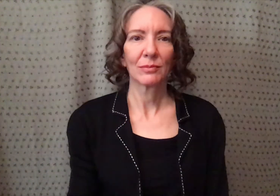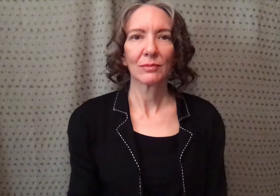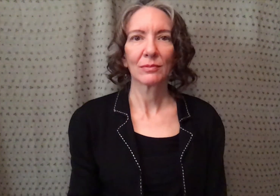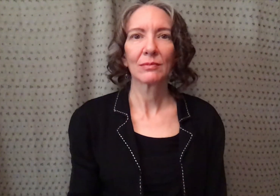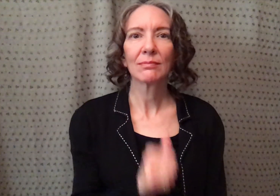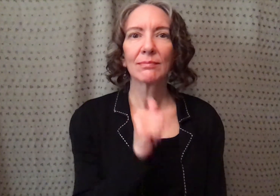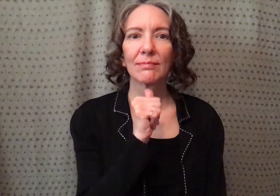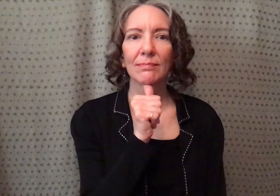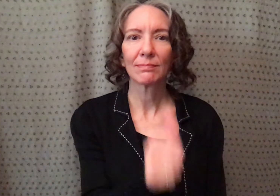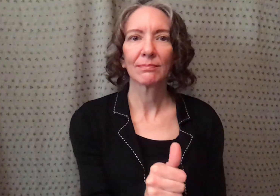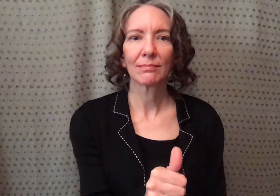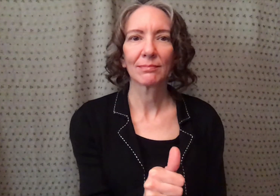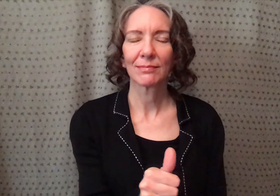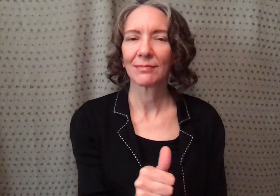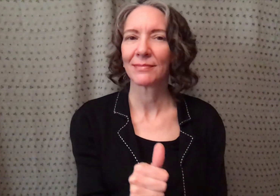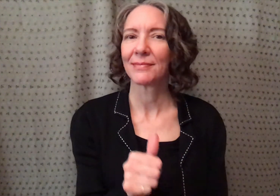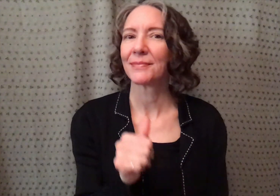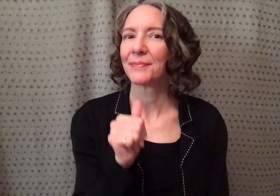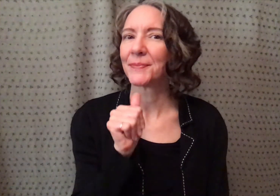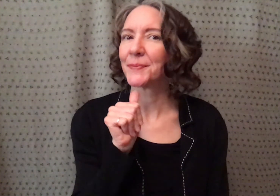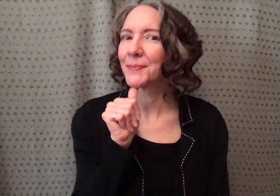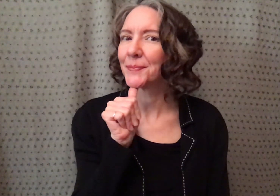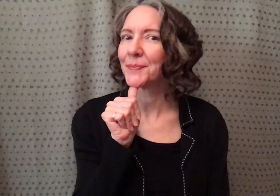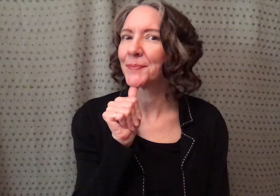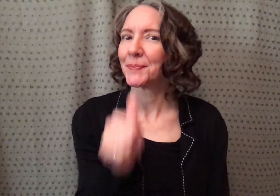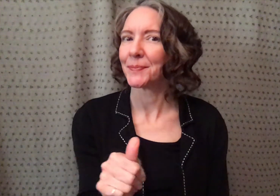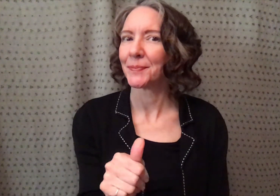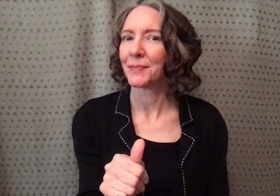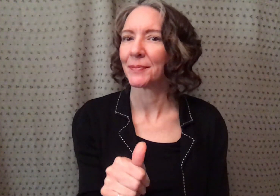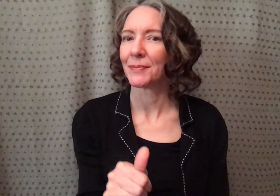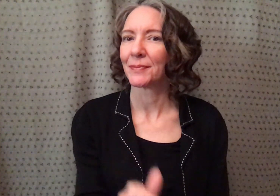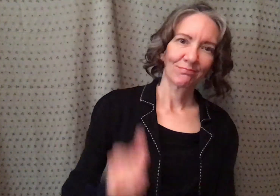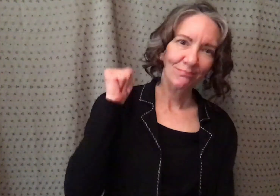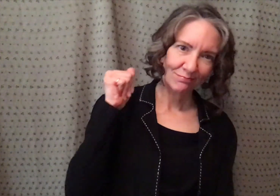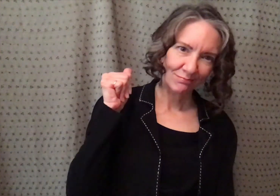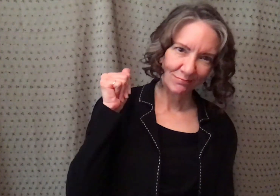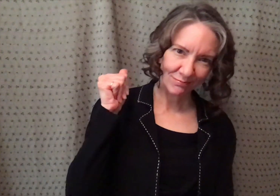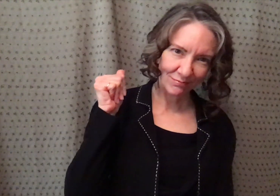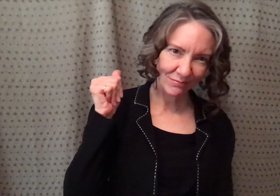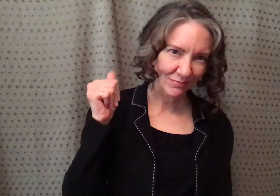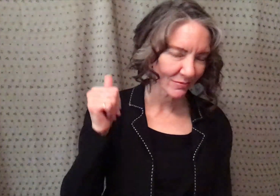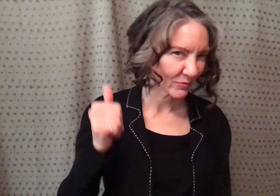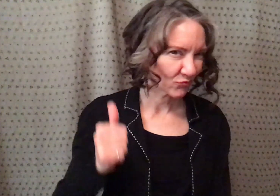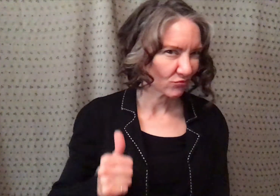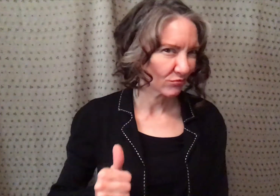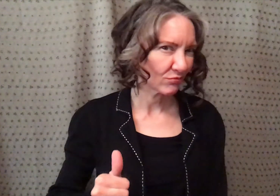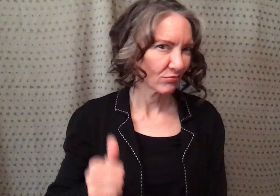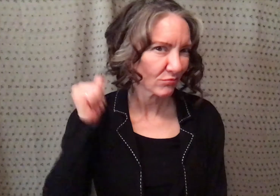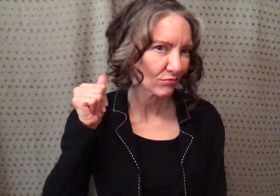none, not, not, refuse, won't,